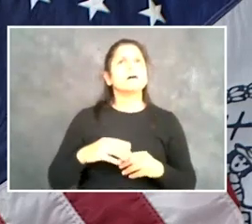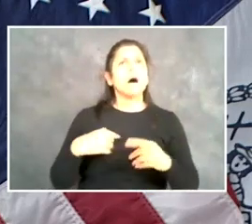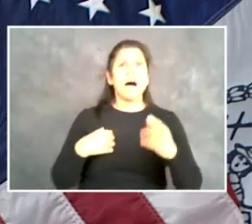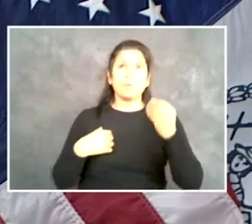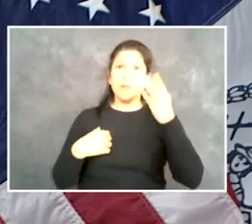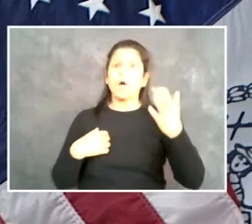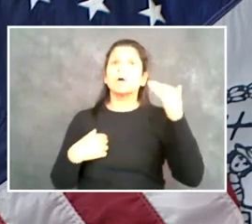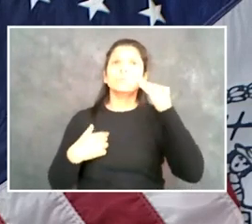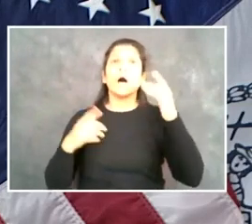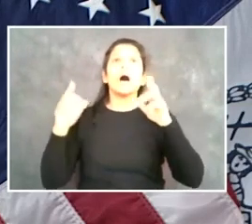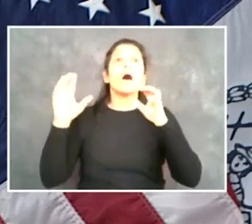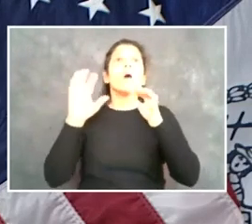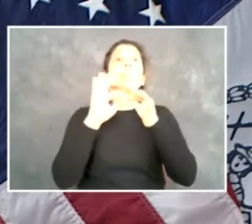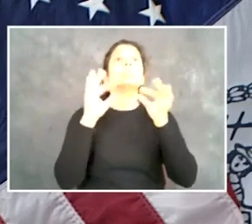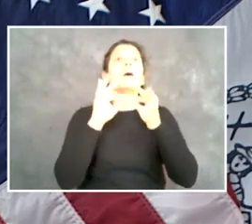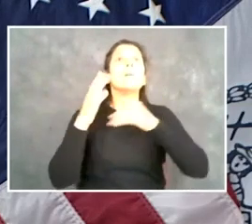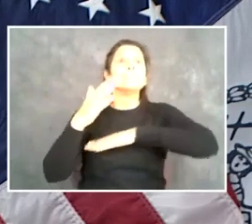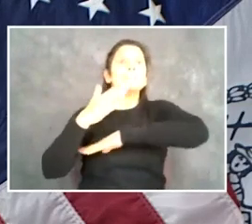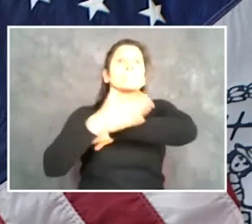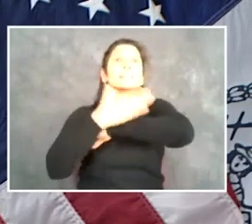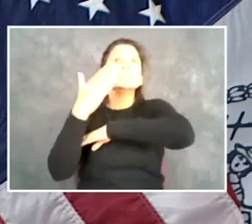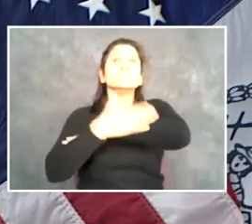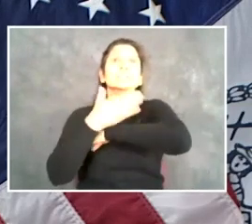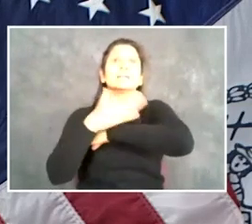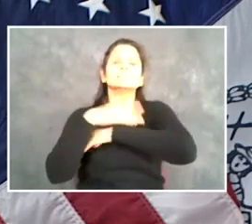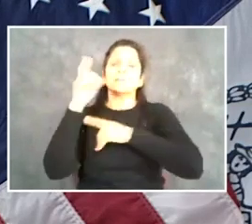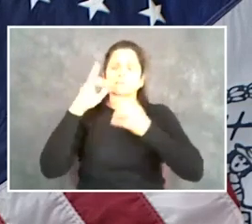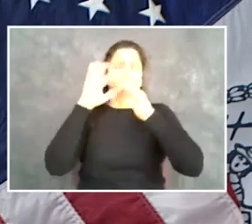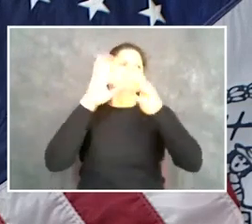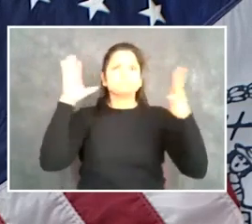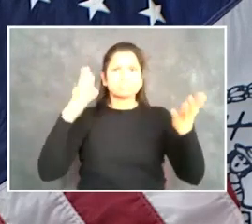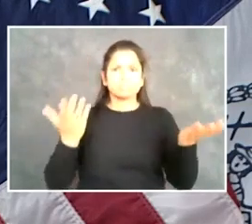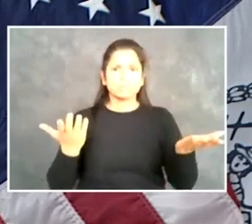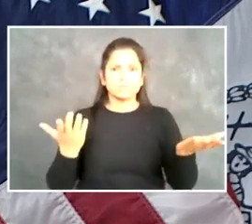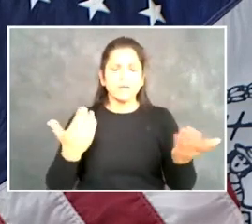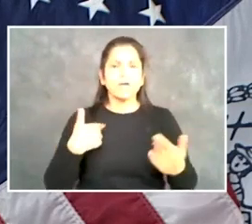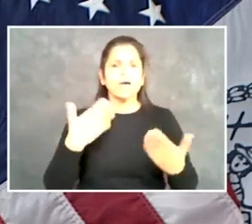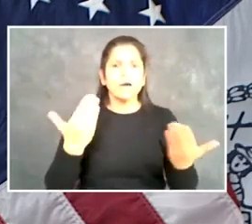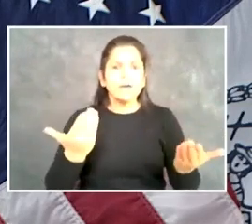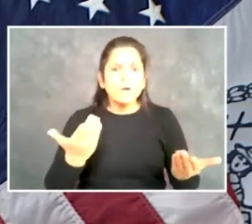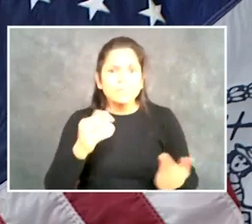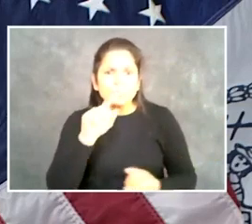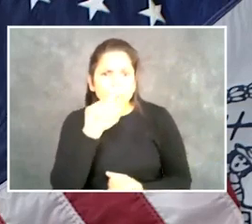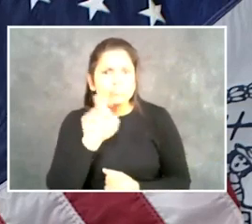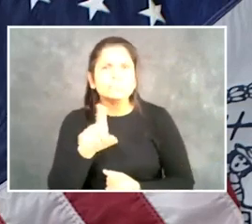WE HEARD YOU START TO TALK ABOUT BEACHES AND THEN LOST